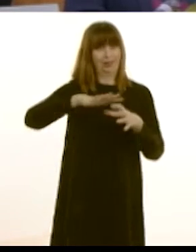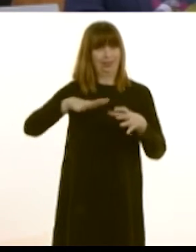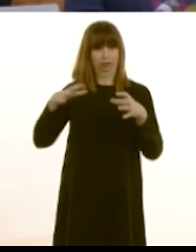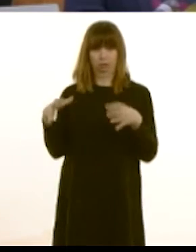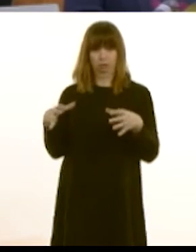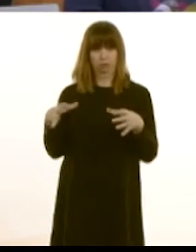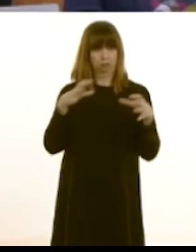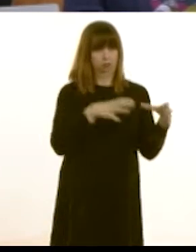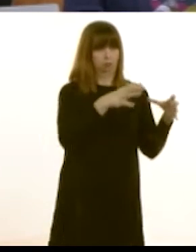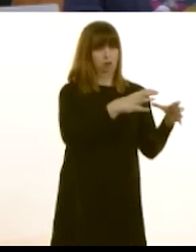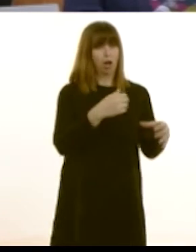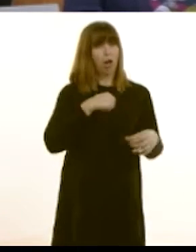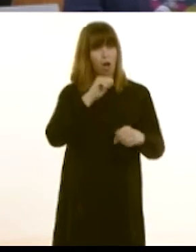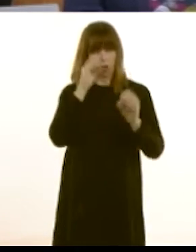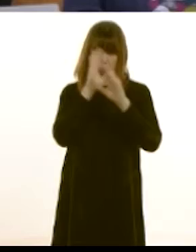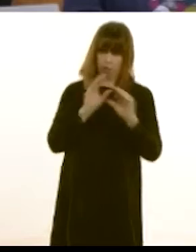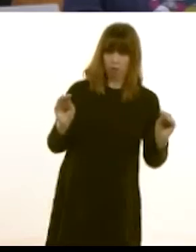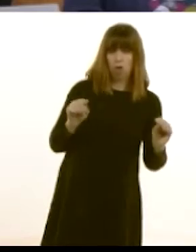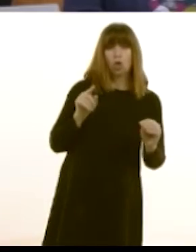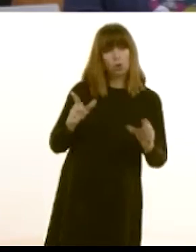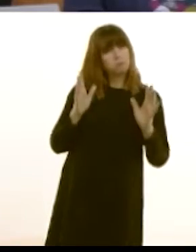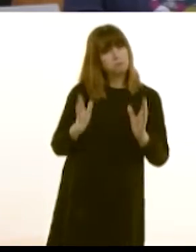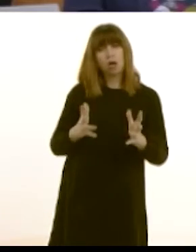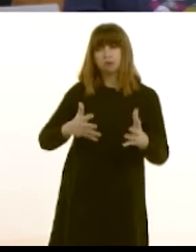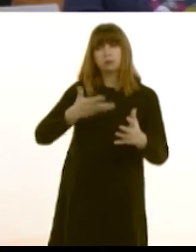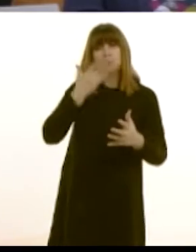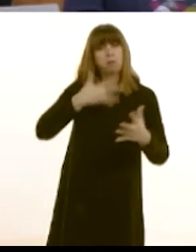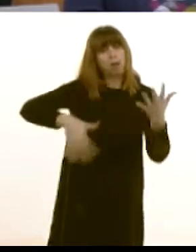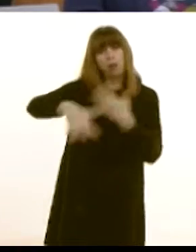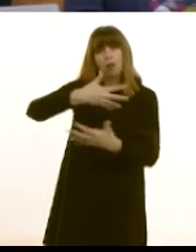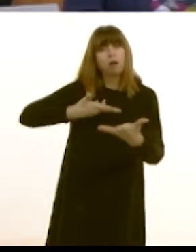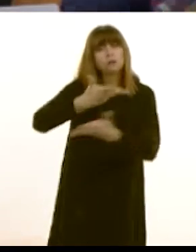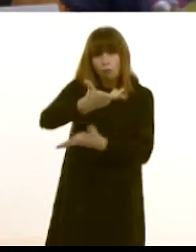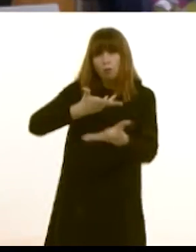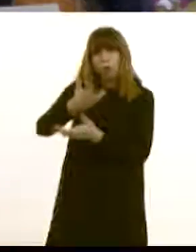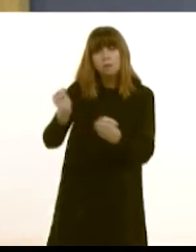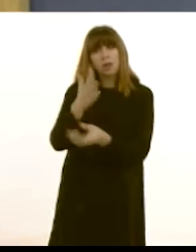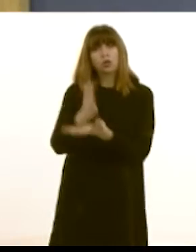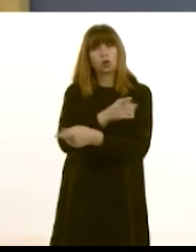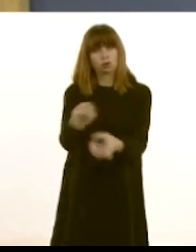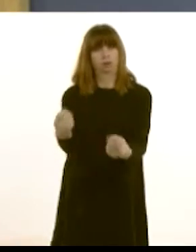gyda phobl leol er mwyn sicrhau bod eu lleisiau nhw yn cael eu clywed. Lindsay Whittle: 5.